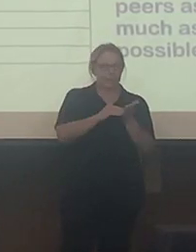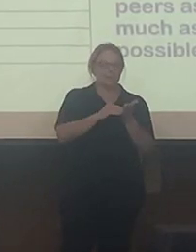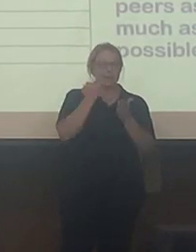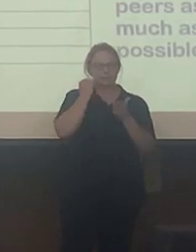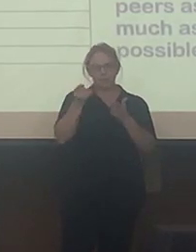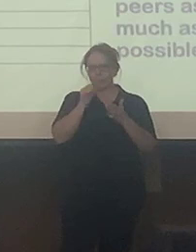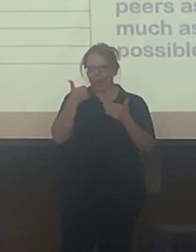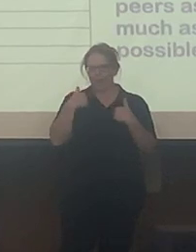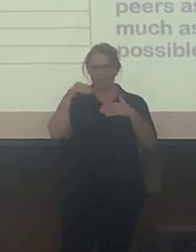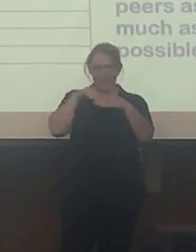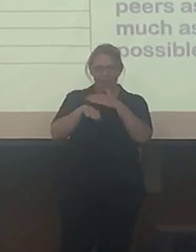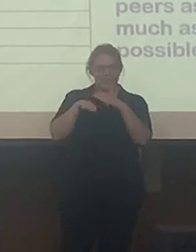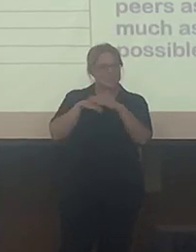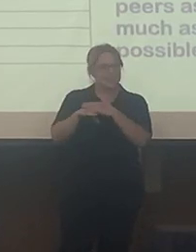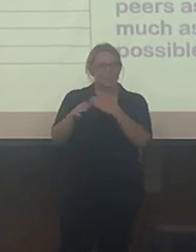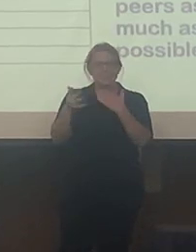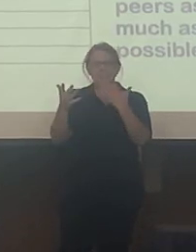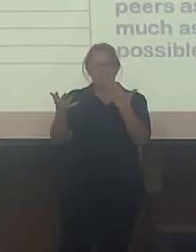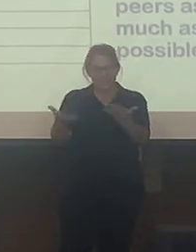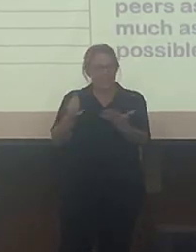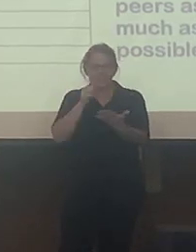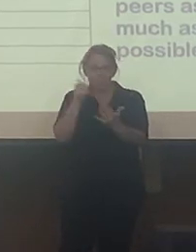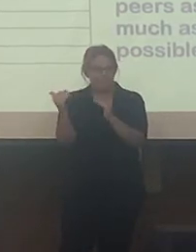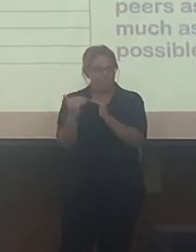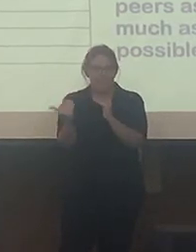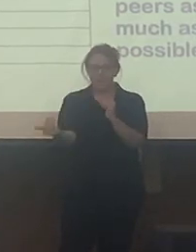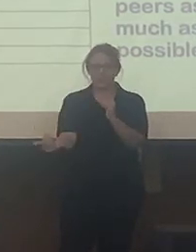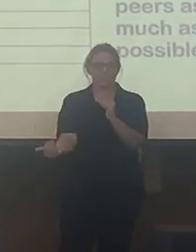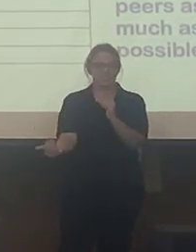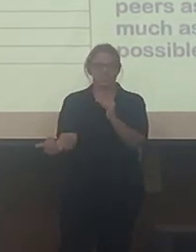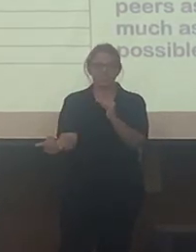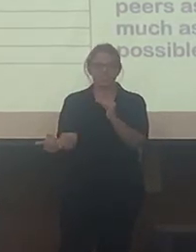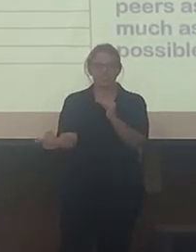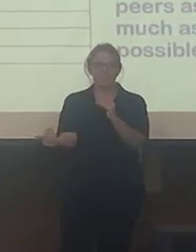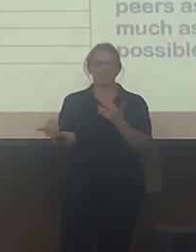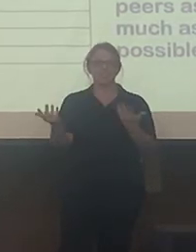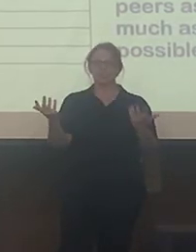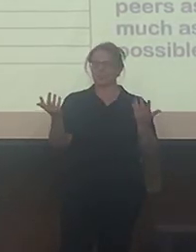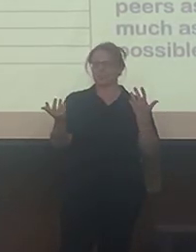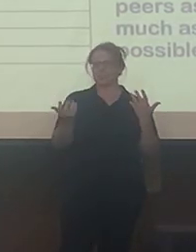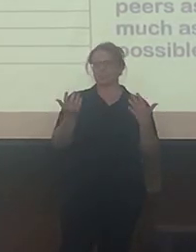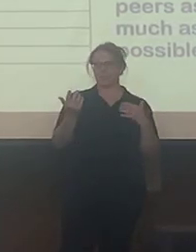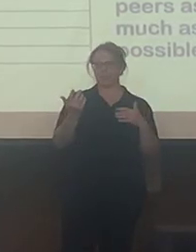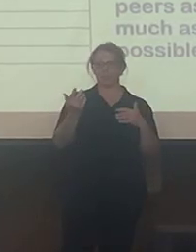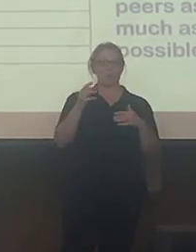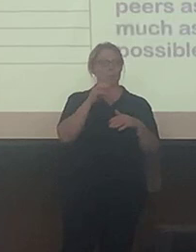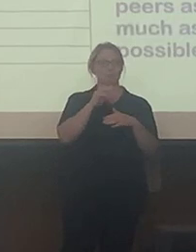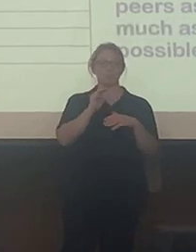have access to it it's just not fair and so even if it's you know a mild hearing loss we say oh